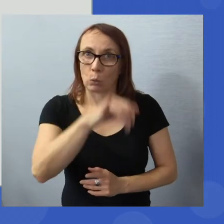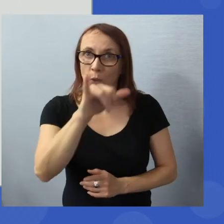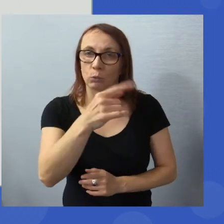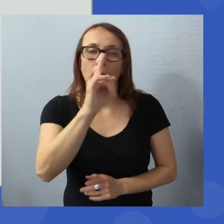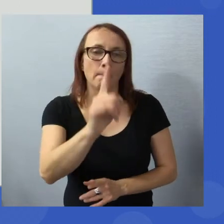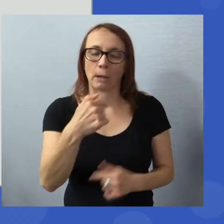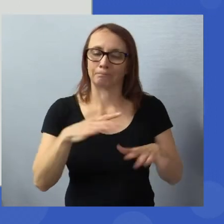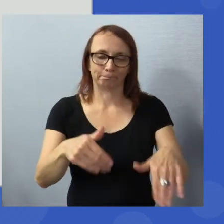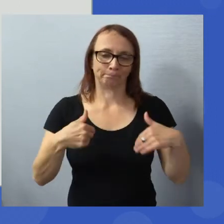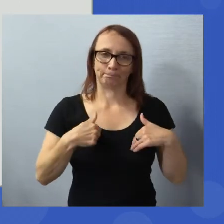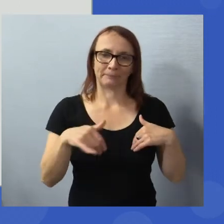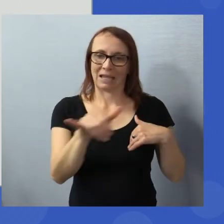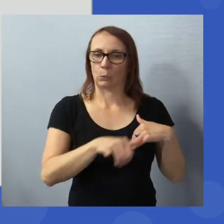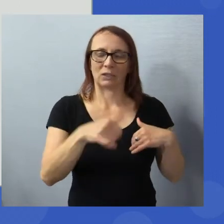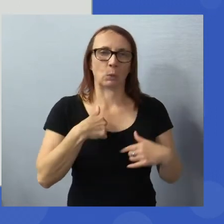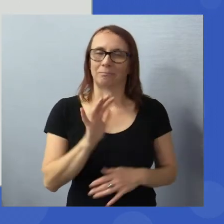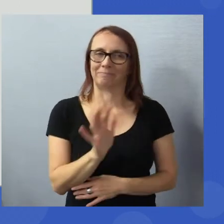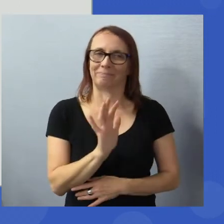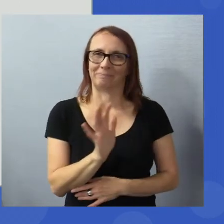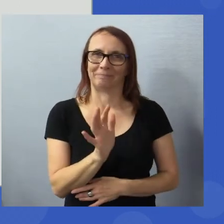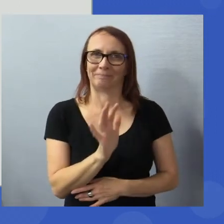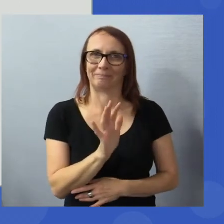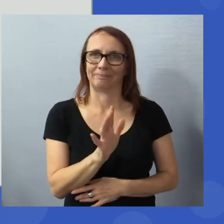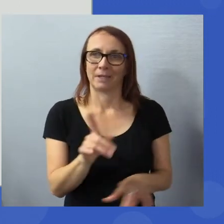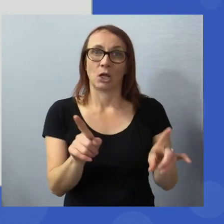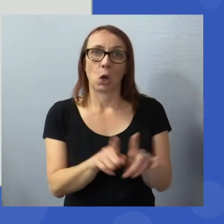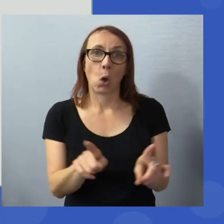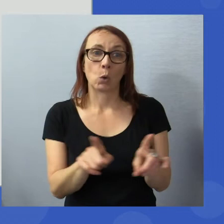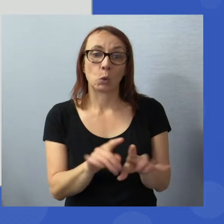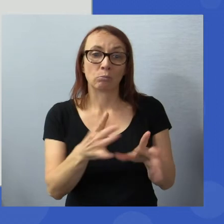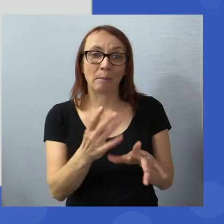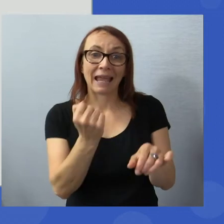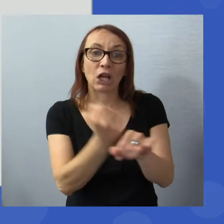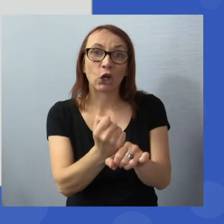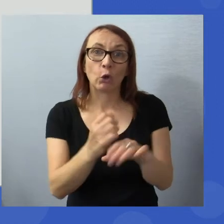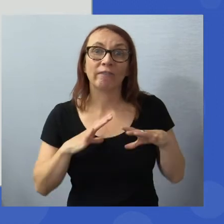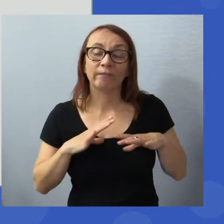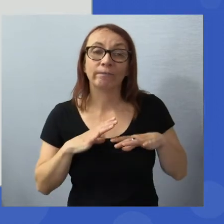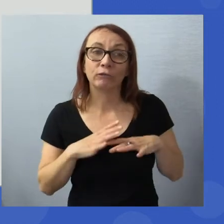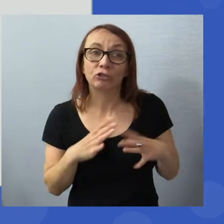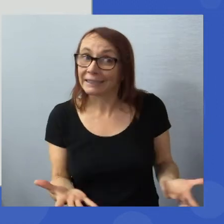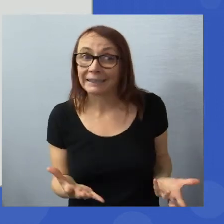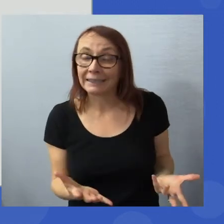please go ahead and also imagine a gluten free tea cake and a vegan tea